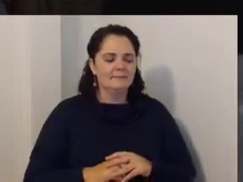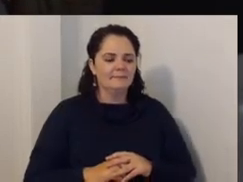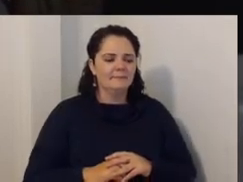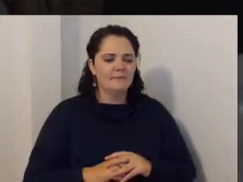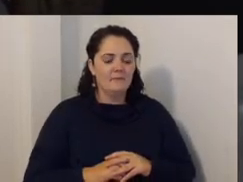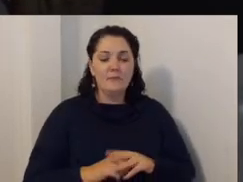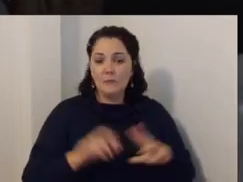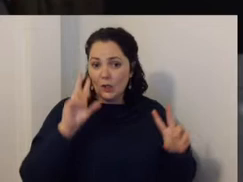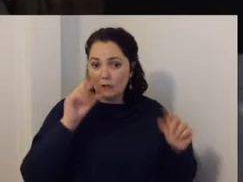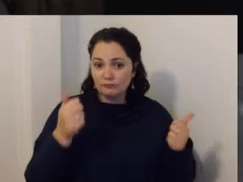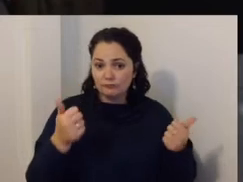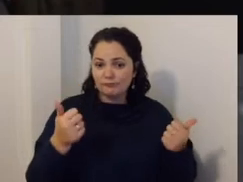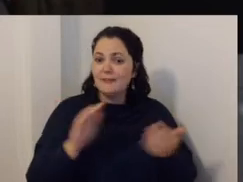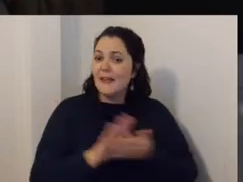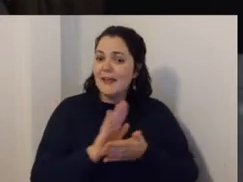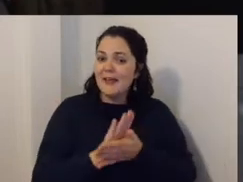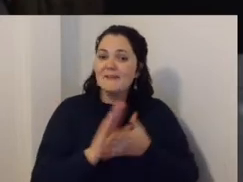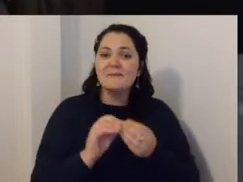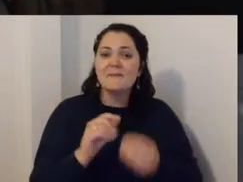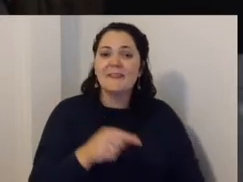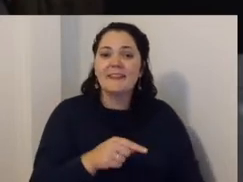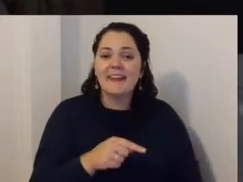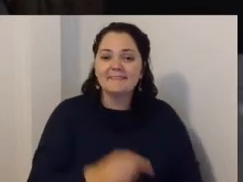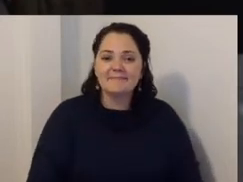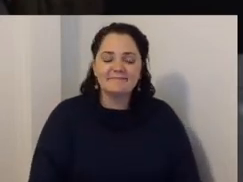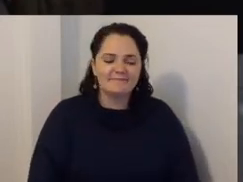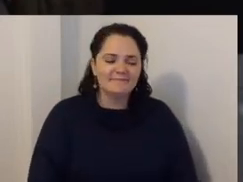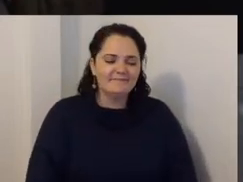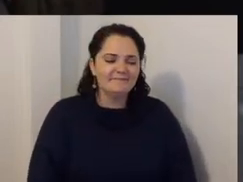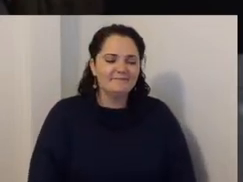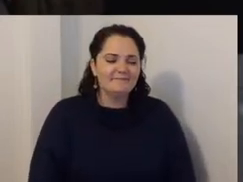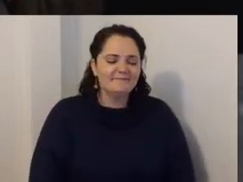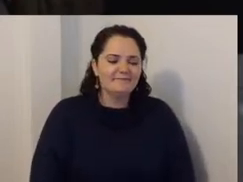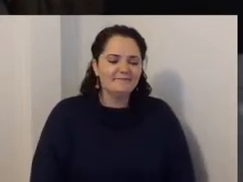there that looks pretty good, how are we looking there on screen? Okay now one of the things to